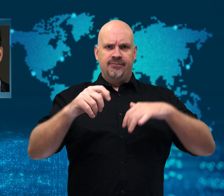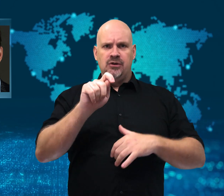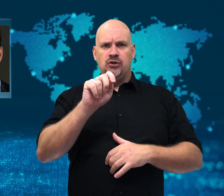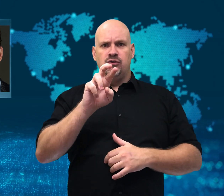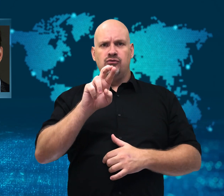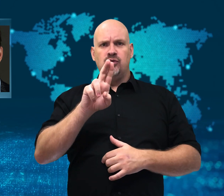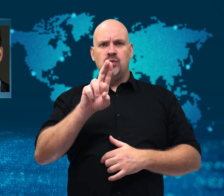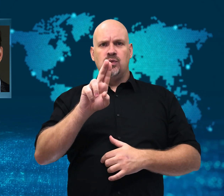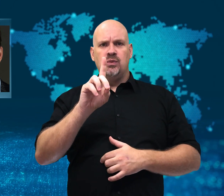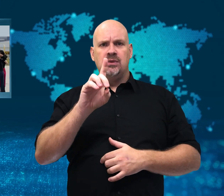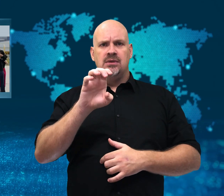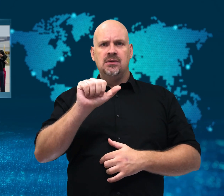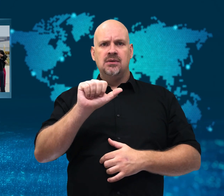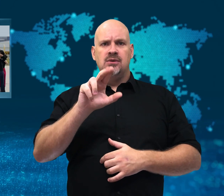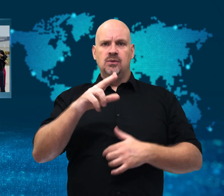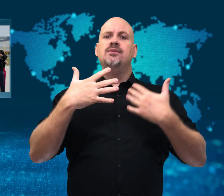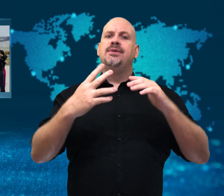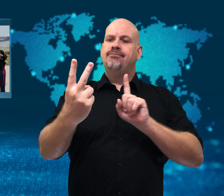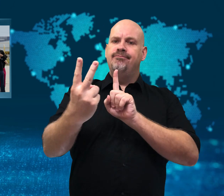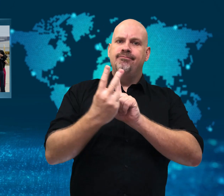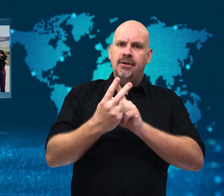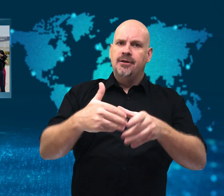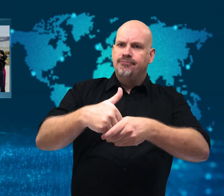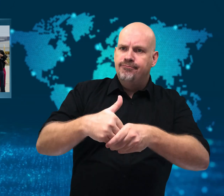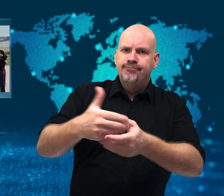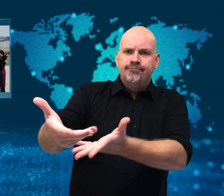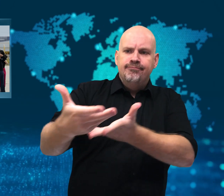looked to be in good shape.